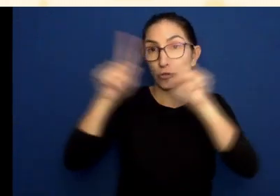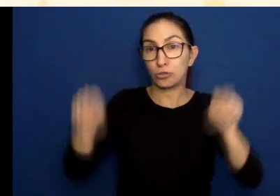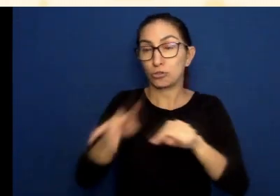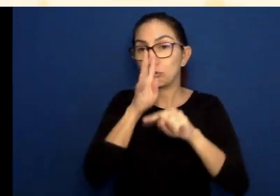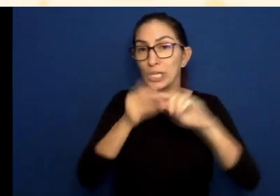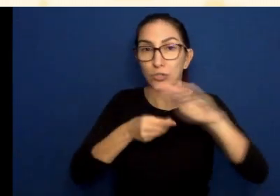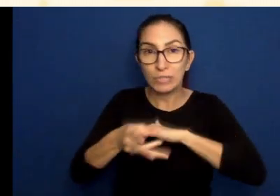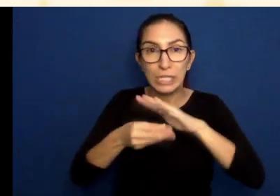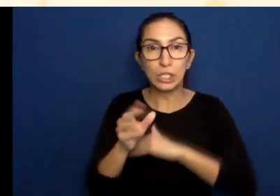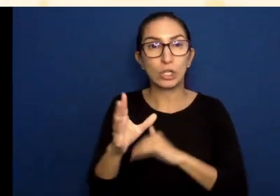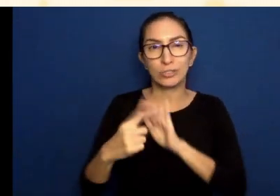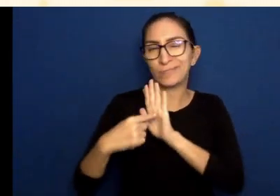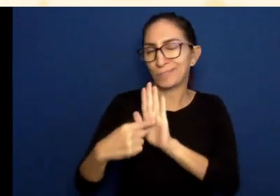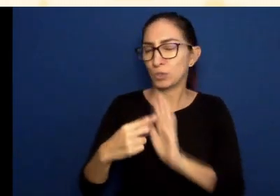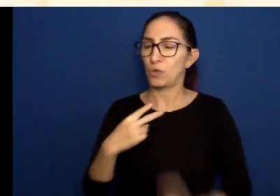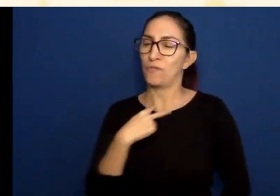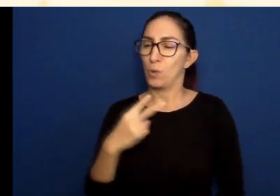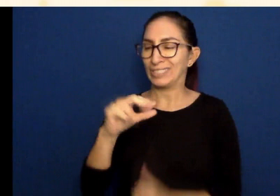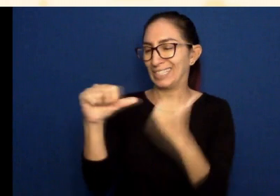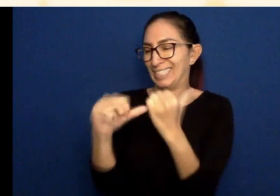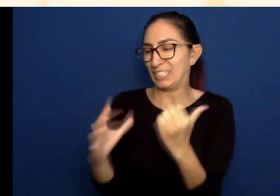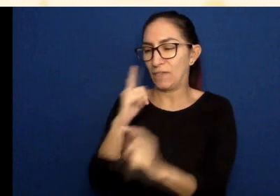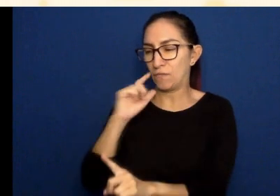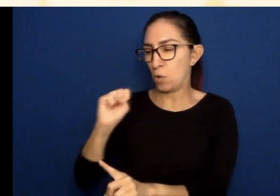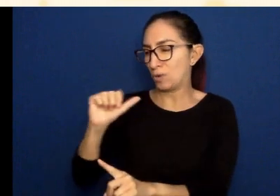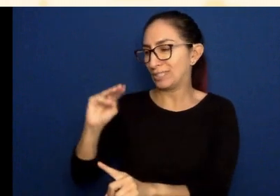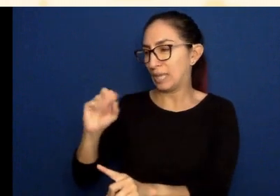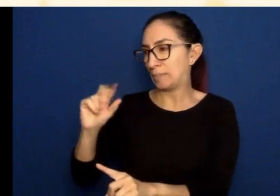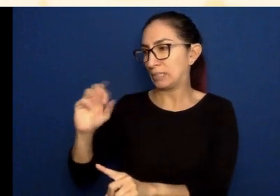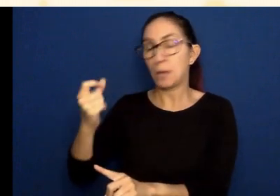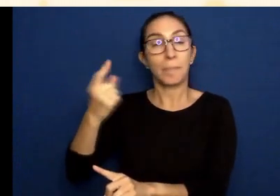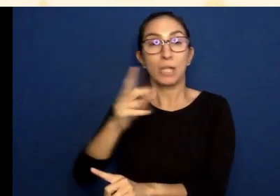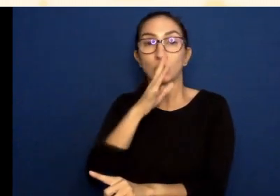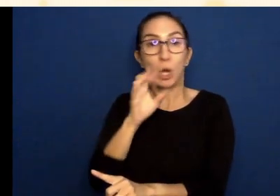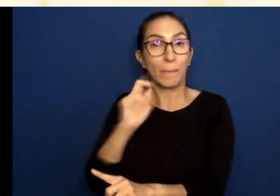and things like that, but really Voiceover and TalkBack are what you need to look at.